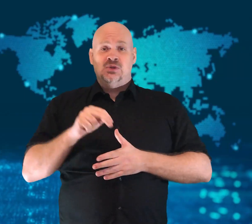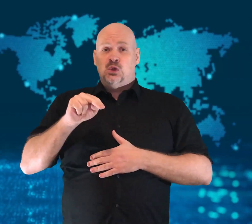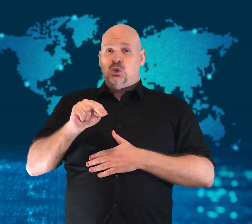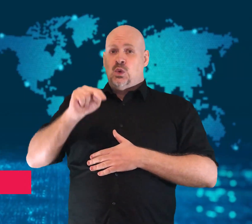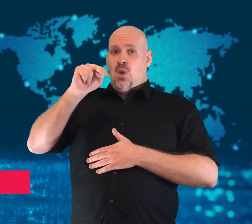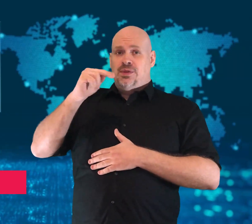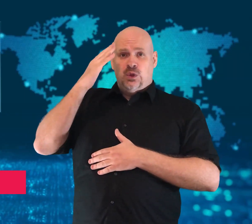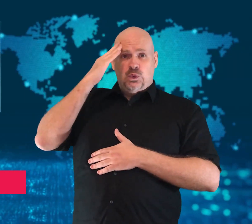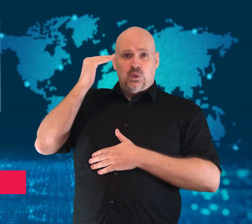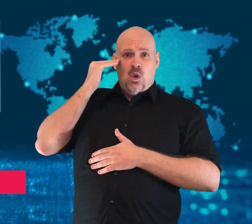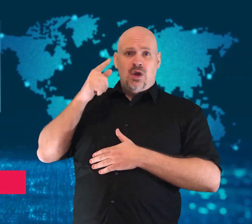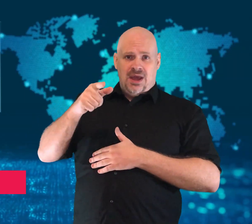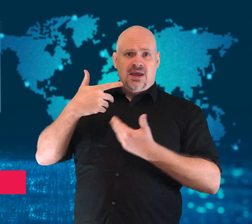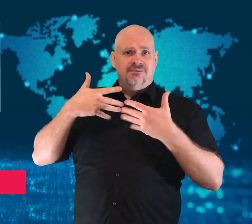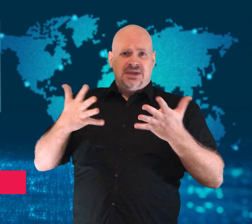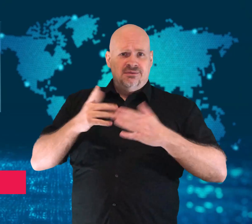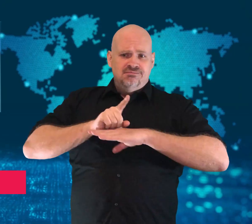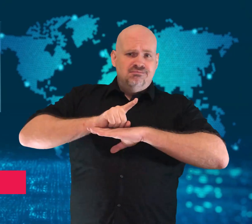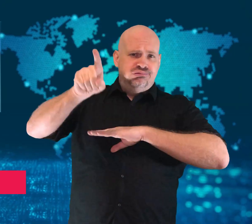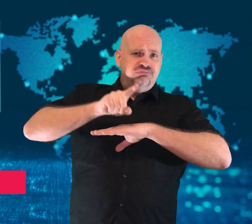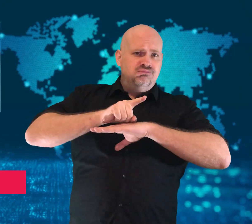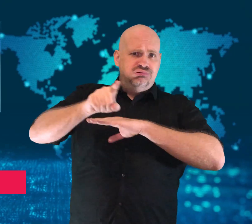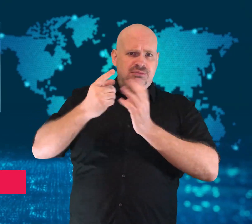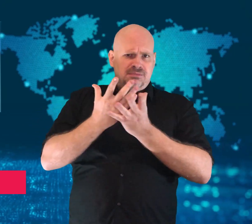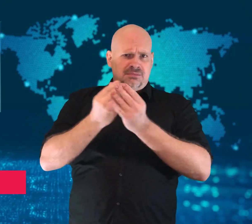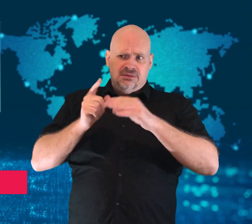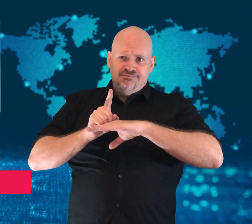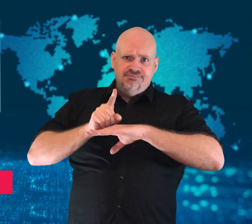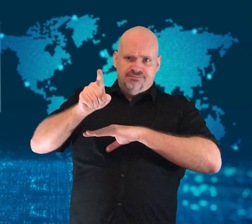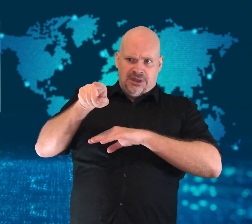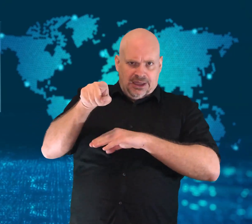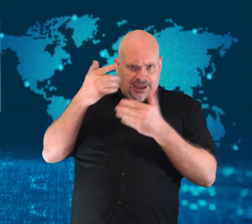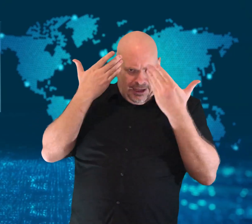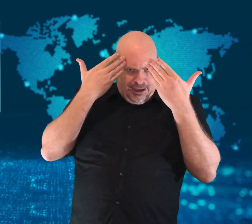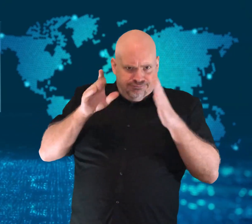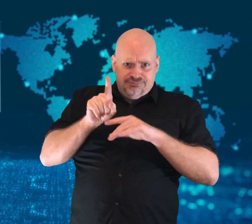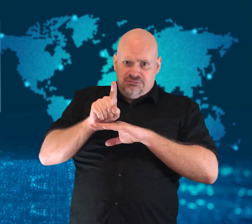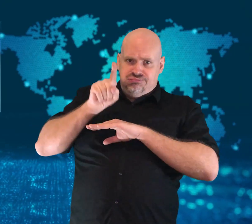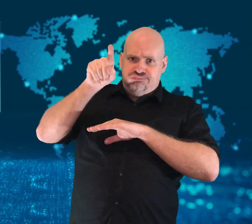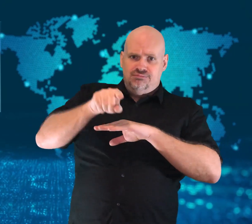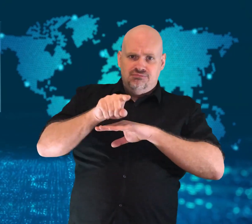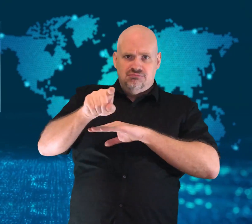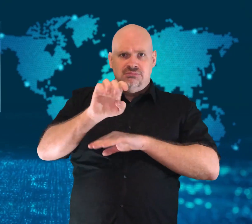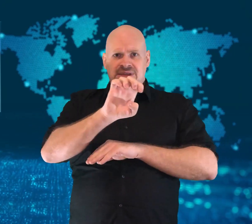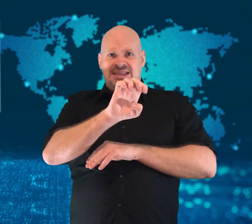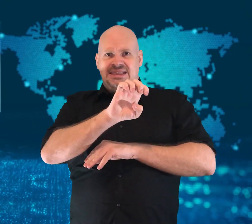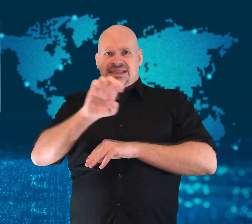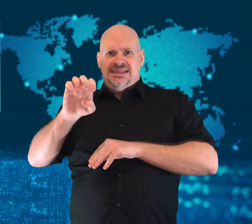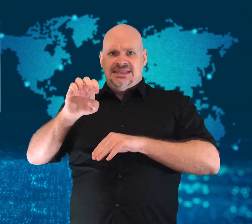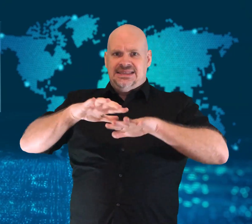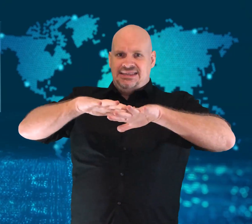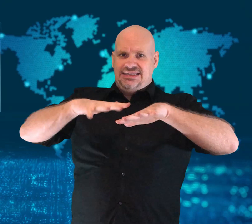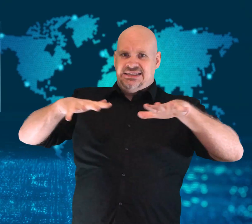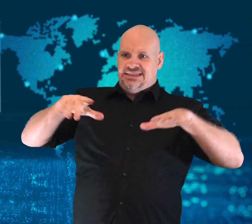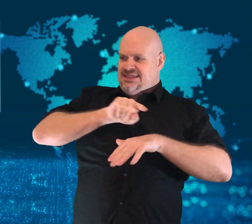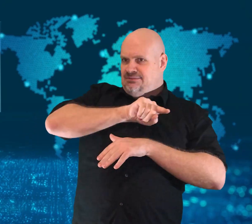[Gavin]: North Korea has fired several unidentified advanced